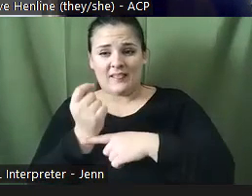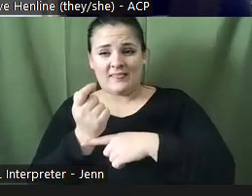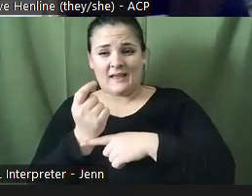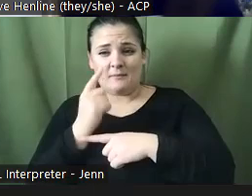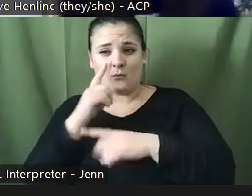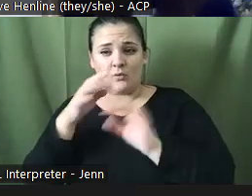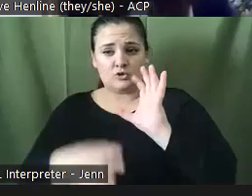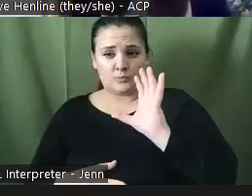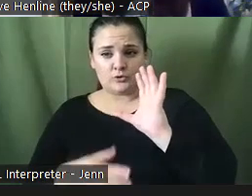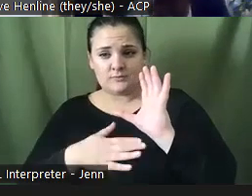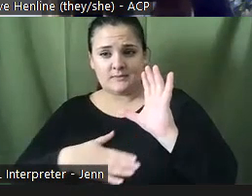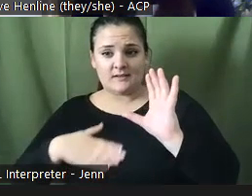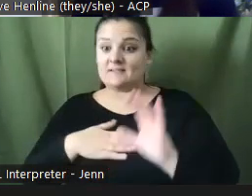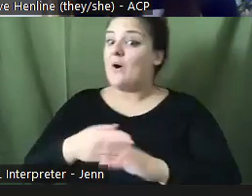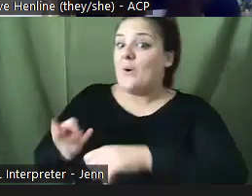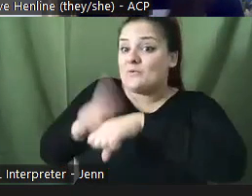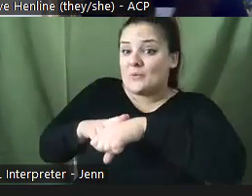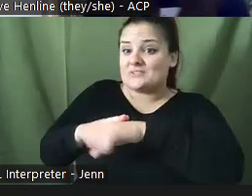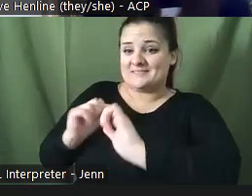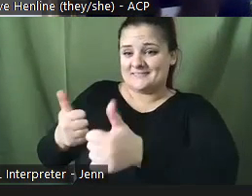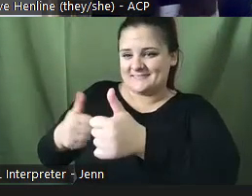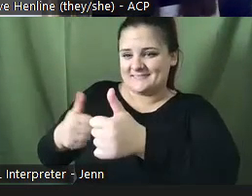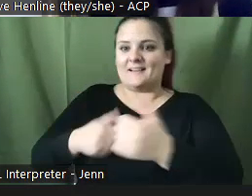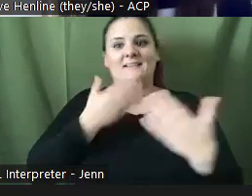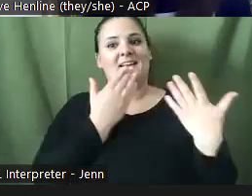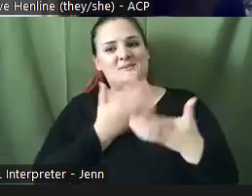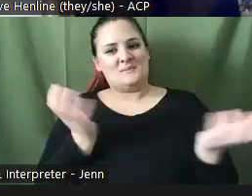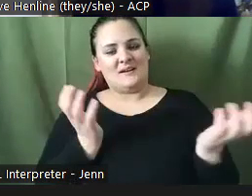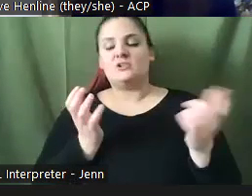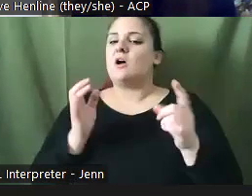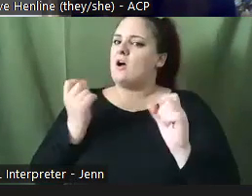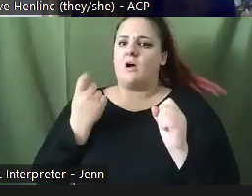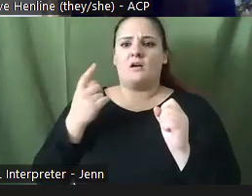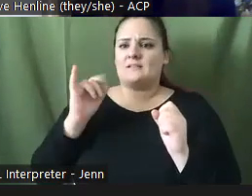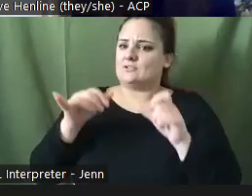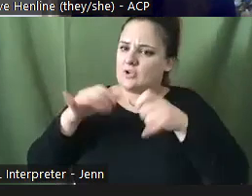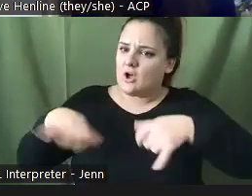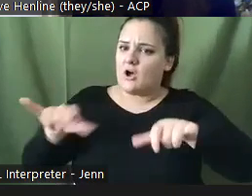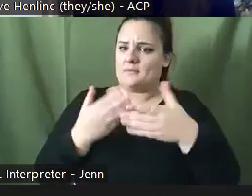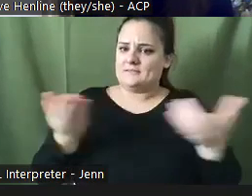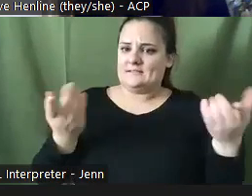interpreters? Of course. Thank you so much. No, it's a common request, thank you.